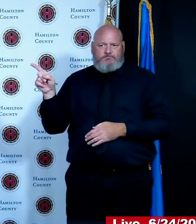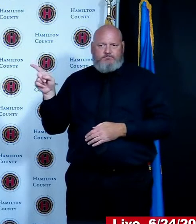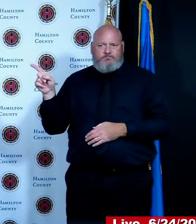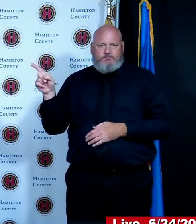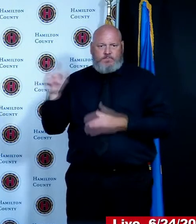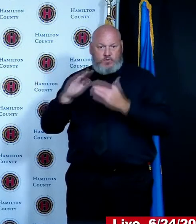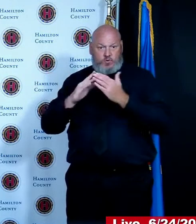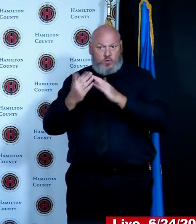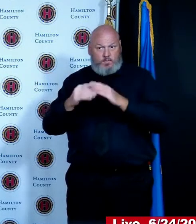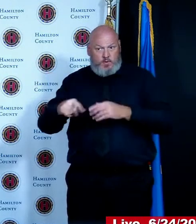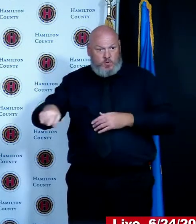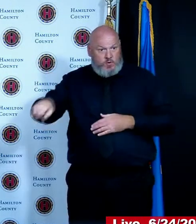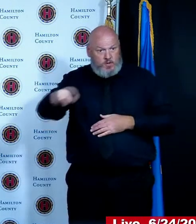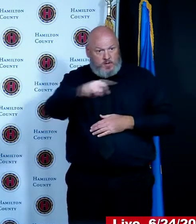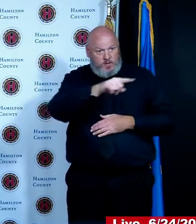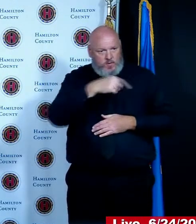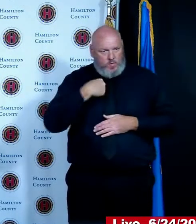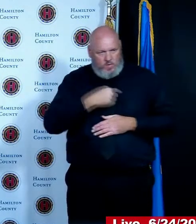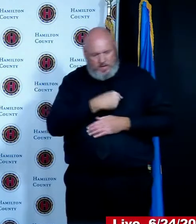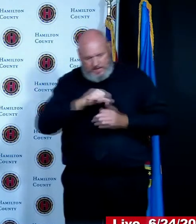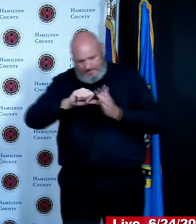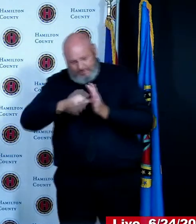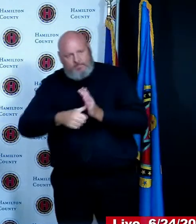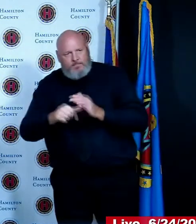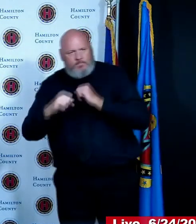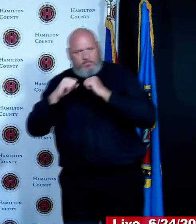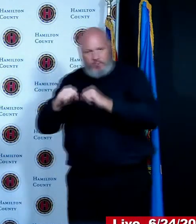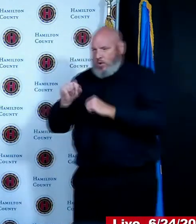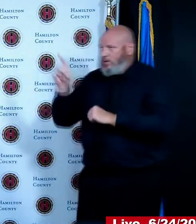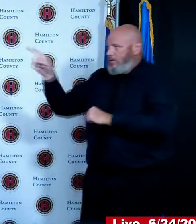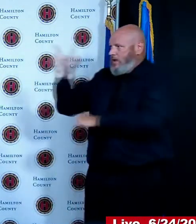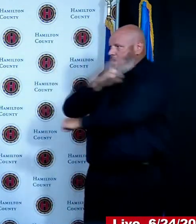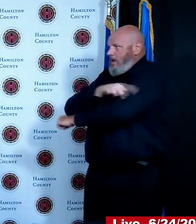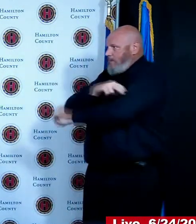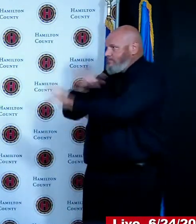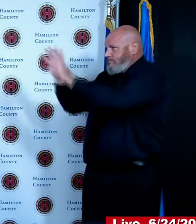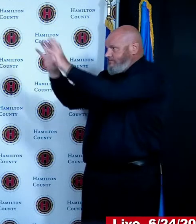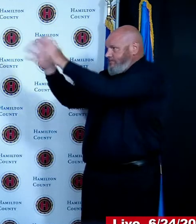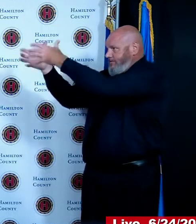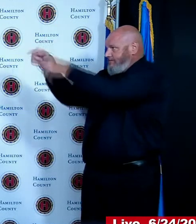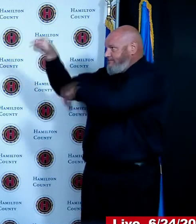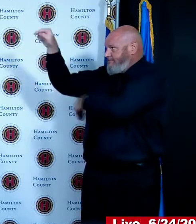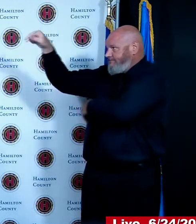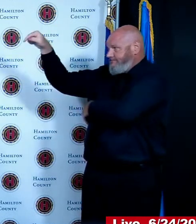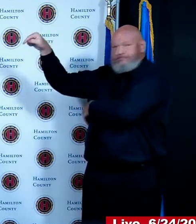reopening does not mean the pandemic is long gone Covid-19 is a concern in our